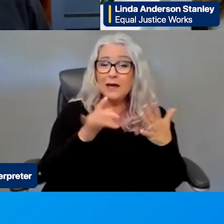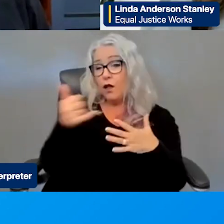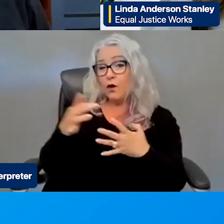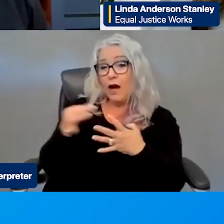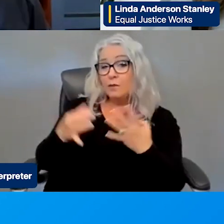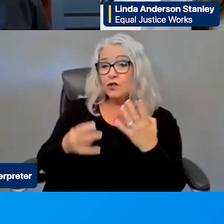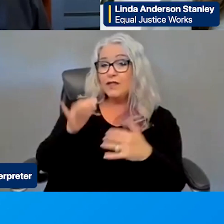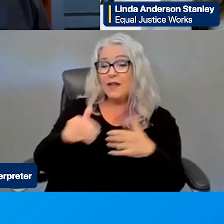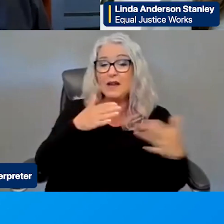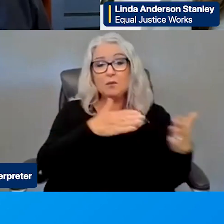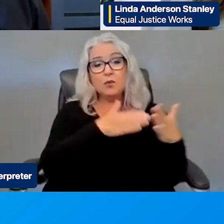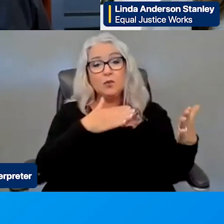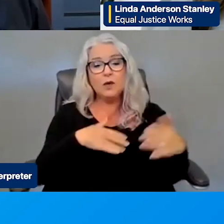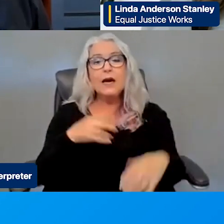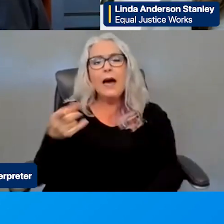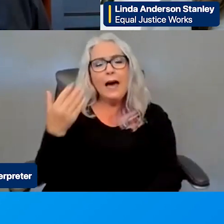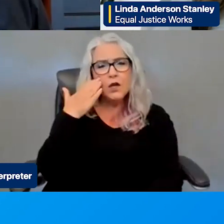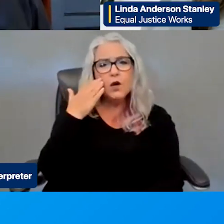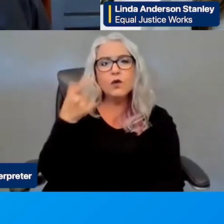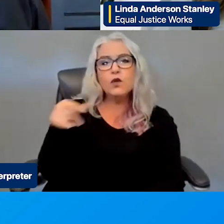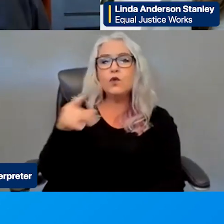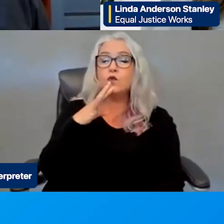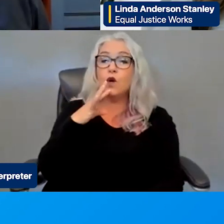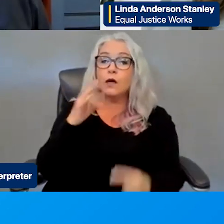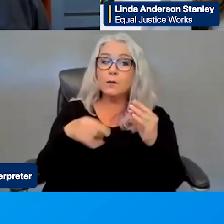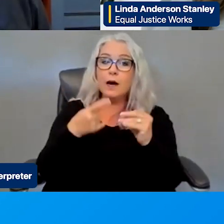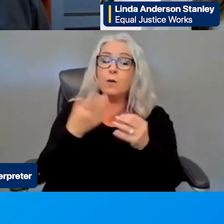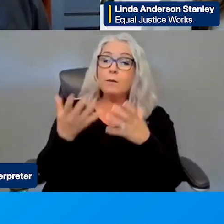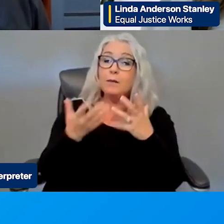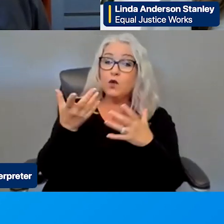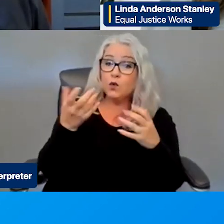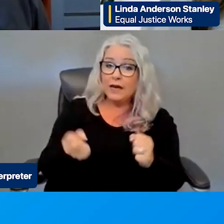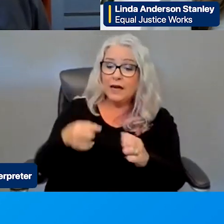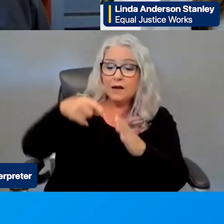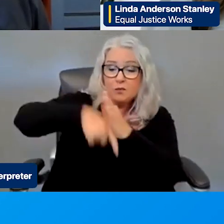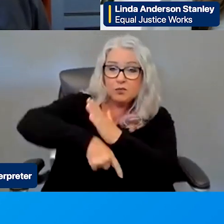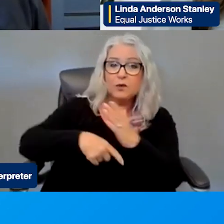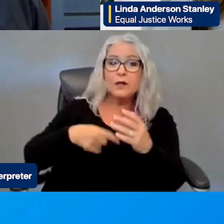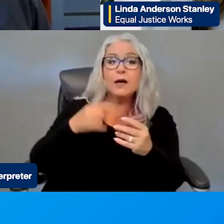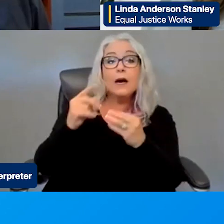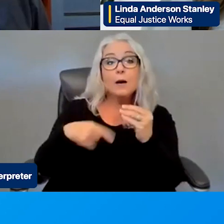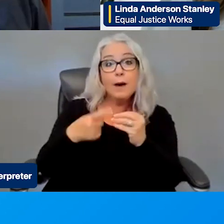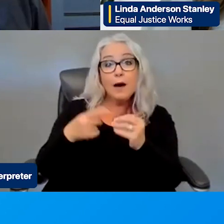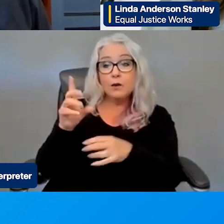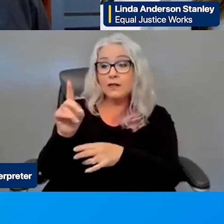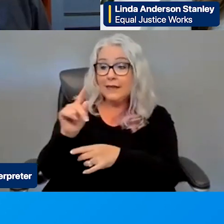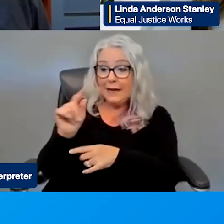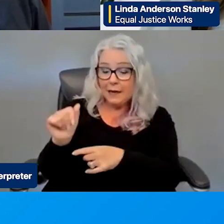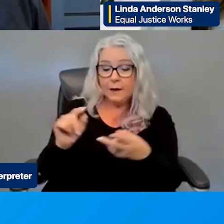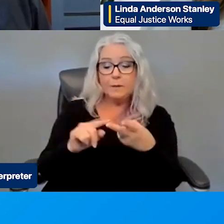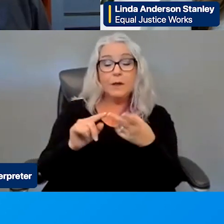lawsuits. And you have already brought up and maybe you want to go a little bit deeper with data, with story telling, with using